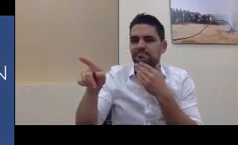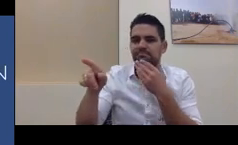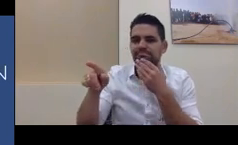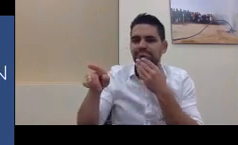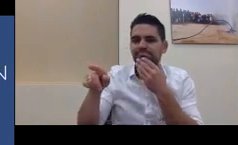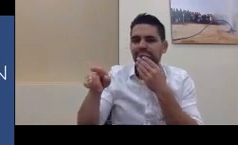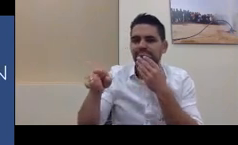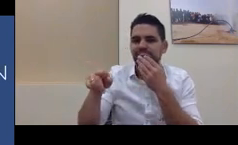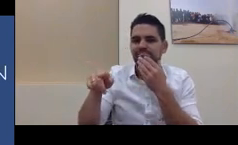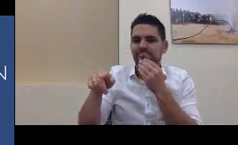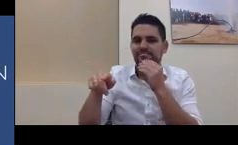the next slide please, sorry.